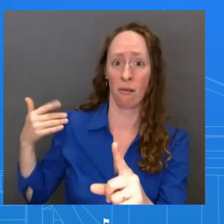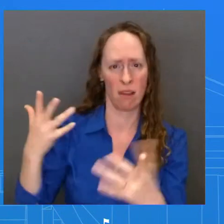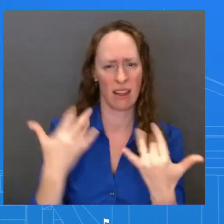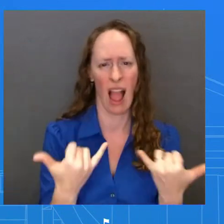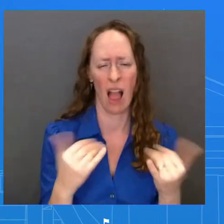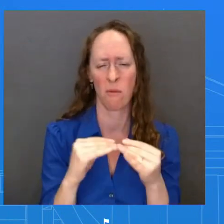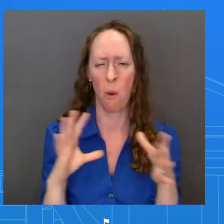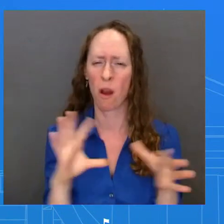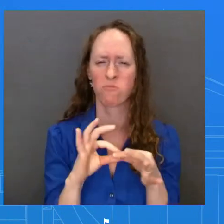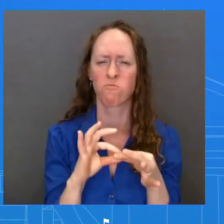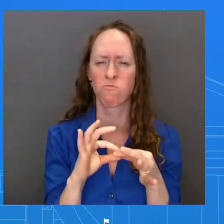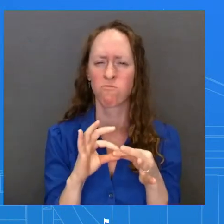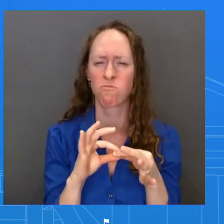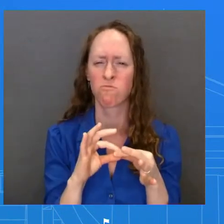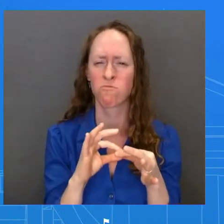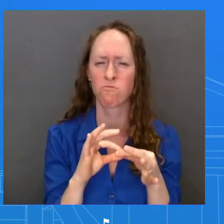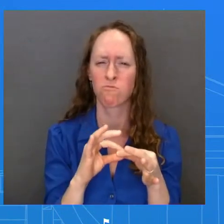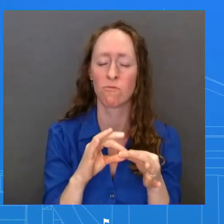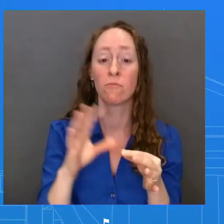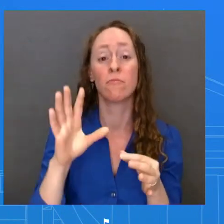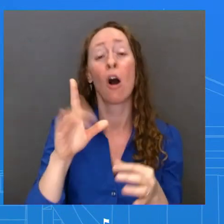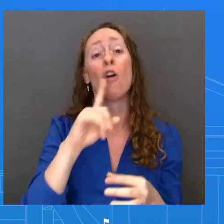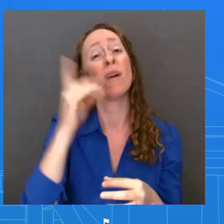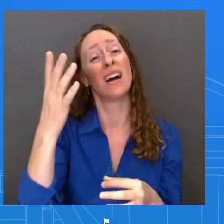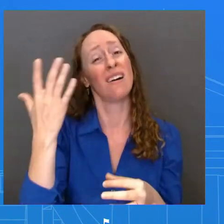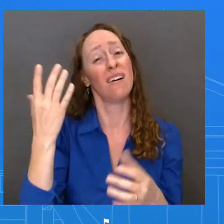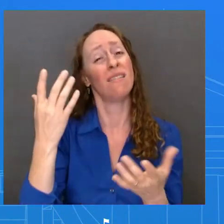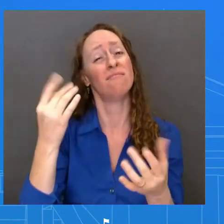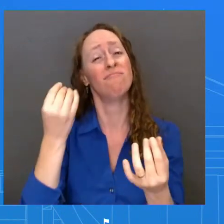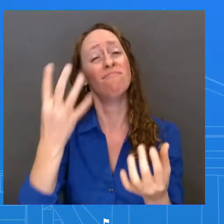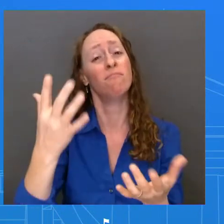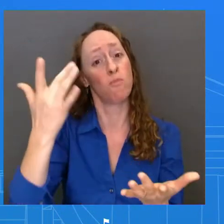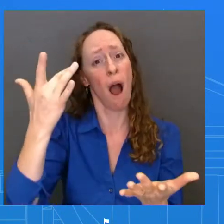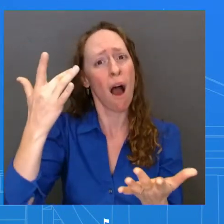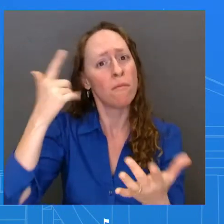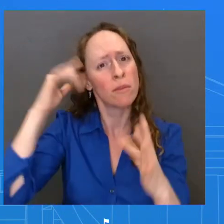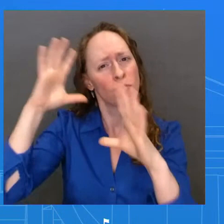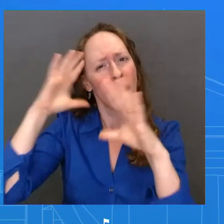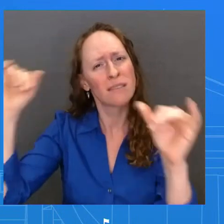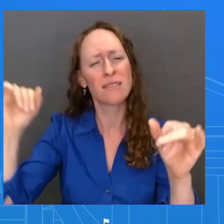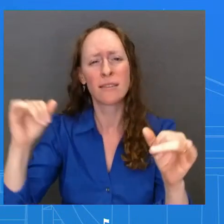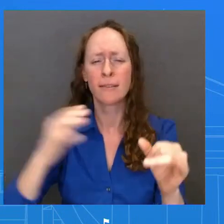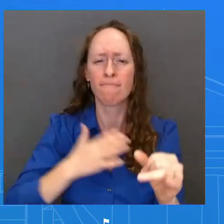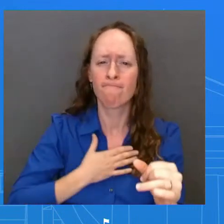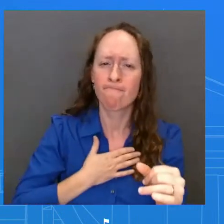in cultivating leader-to-leader relationships with both the President of Korea and the Prime Minister of Japan.